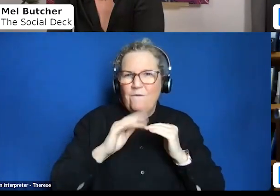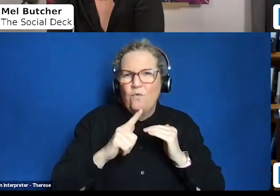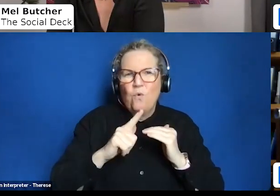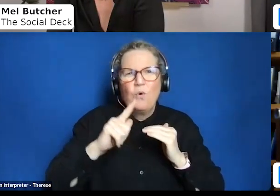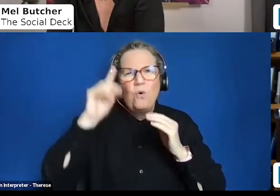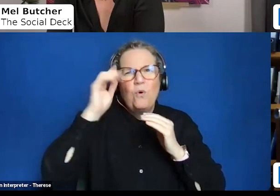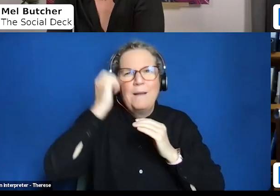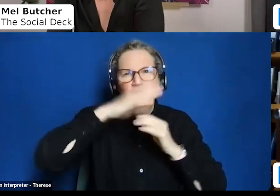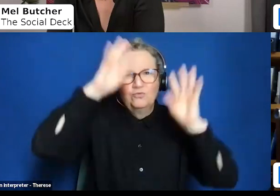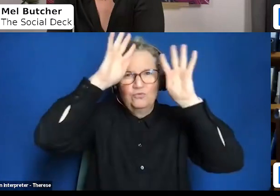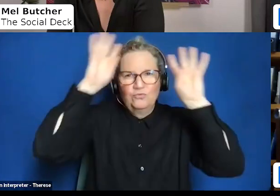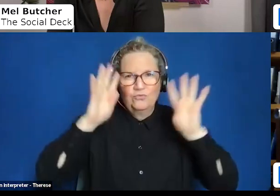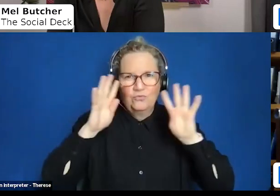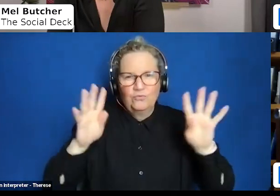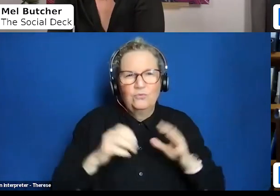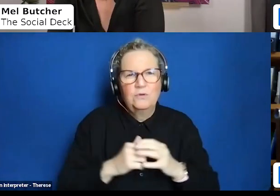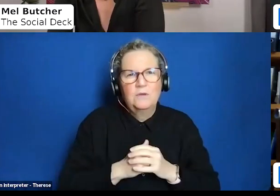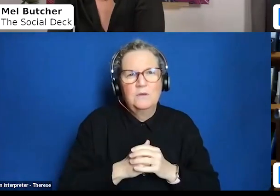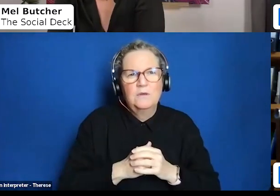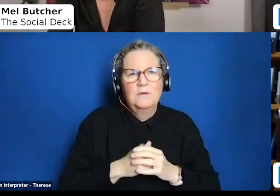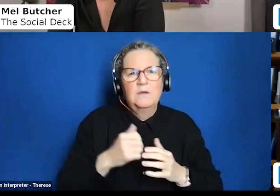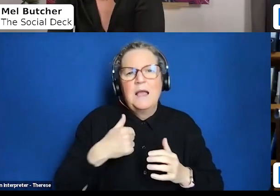I just have to wait a few moments because my